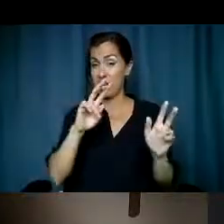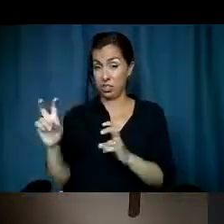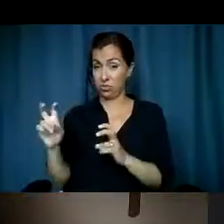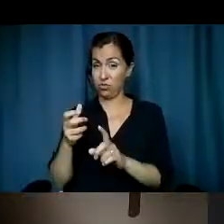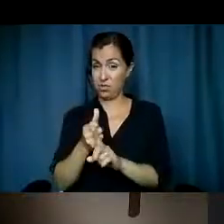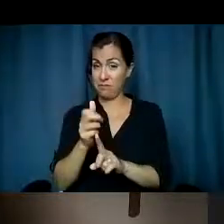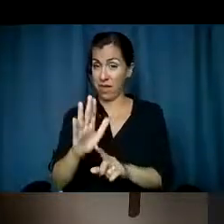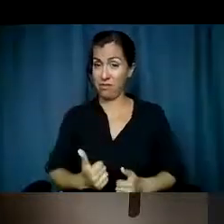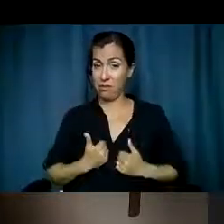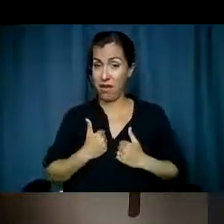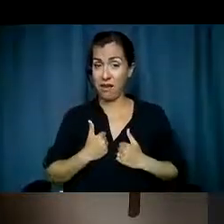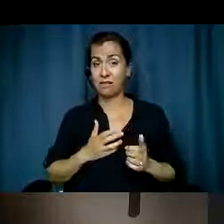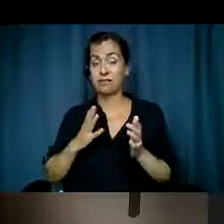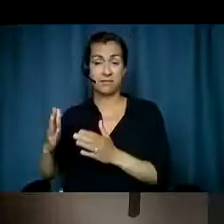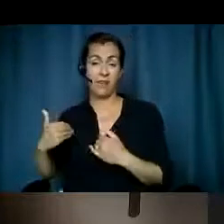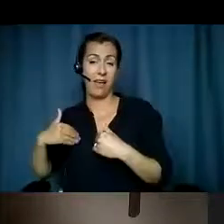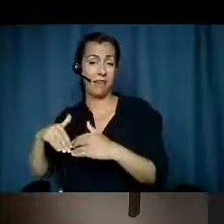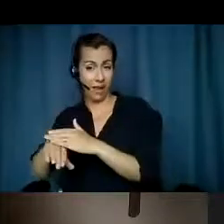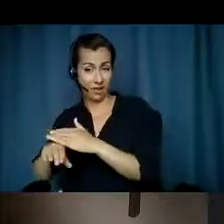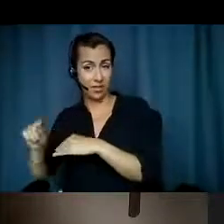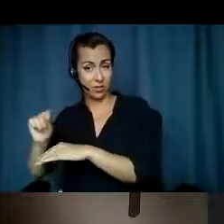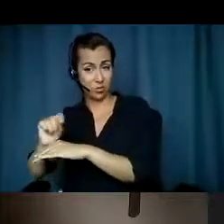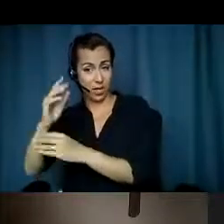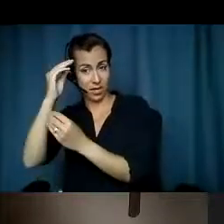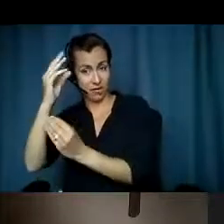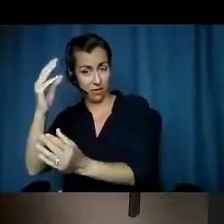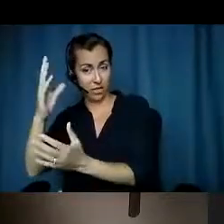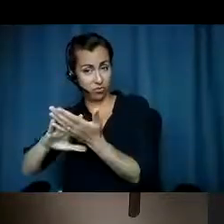but not having them, you know, really look over your shoulder,